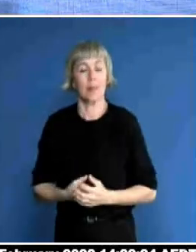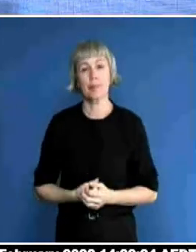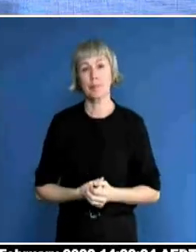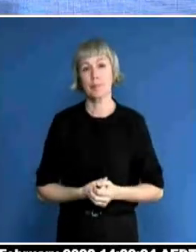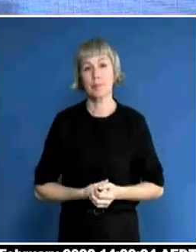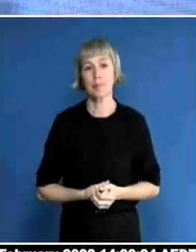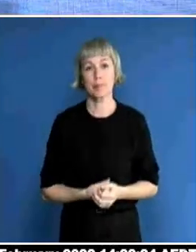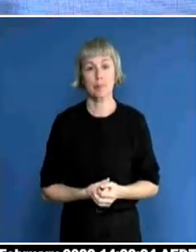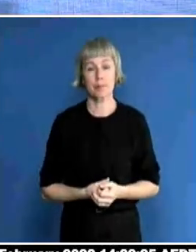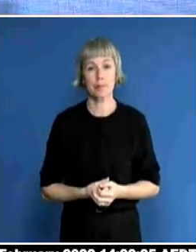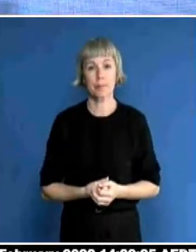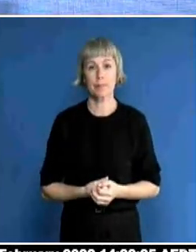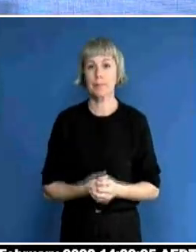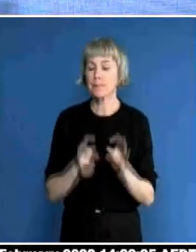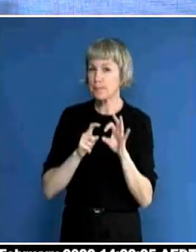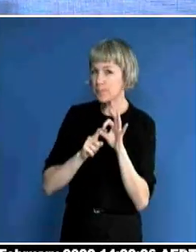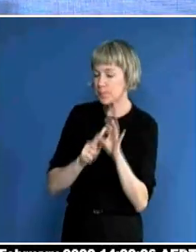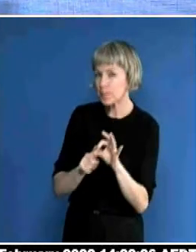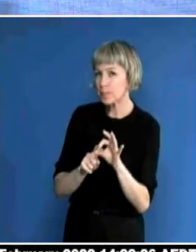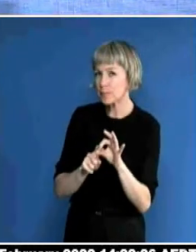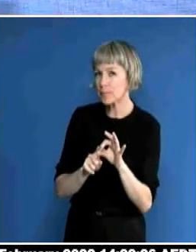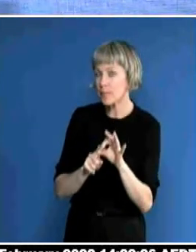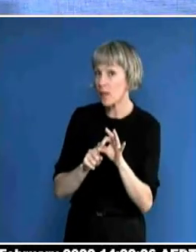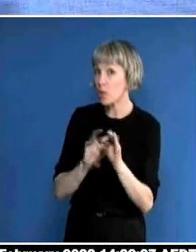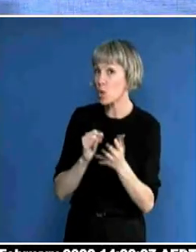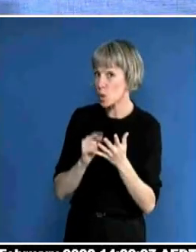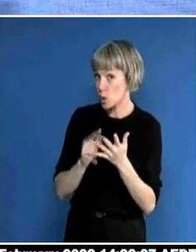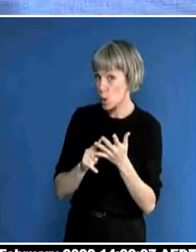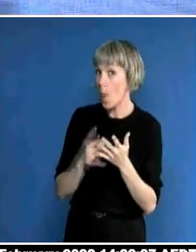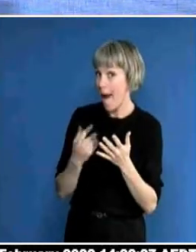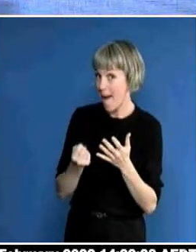So there was a plan to actually set up a BusyBeans café.